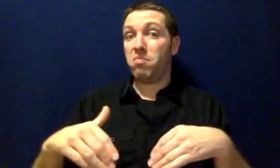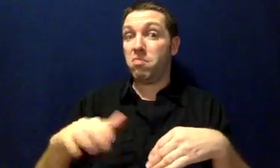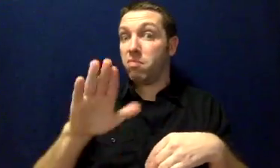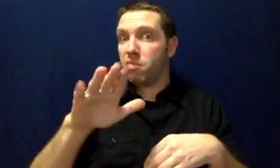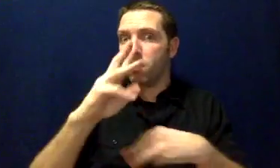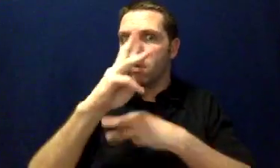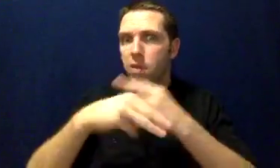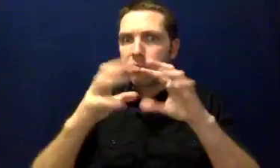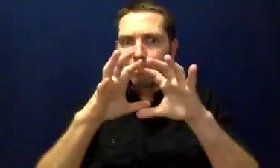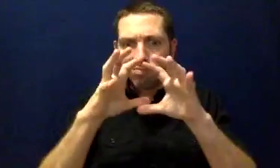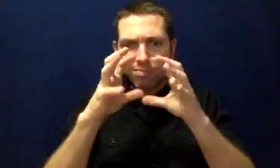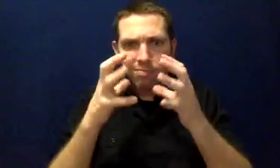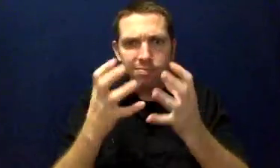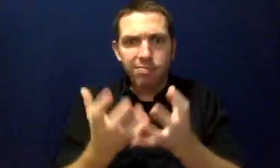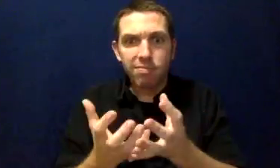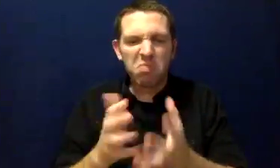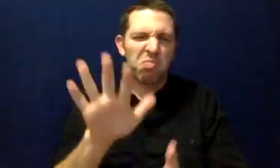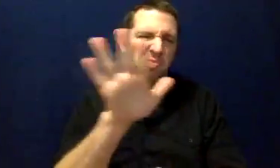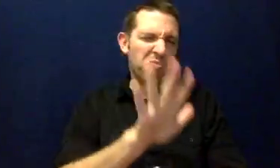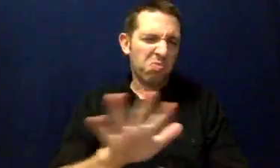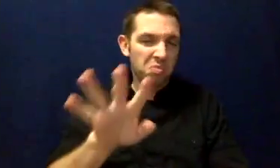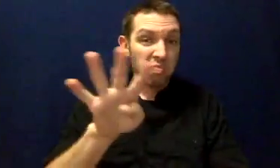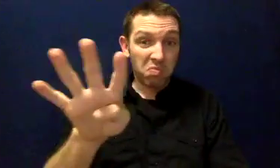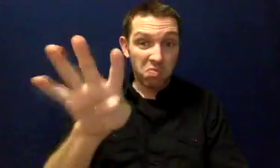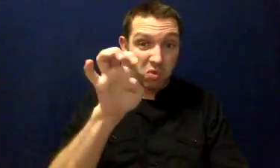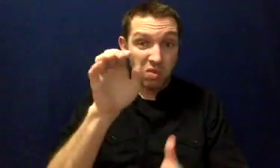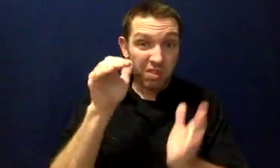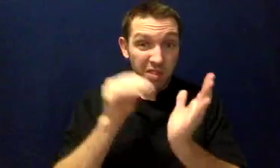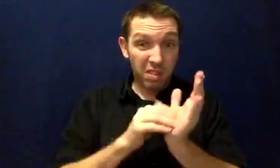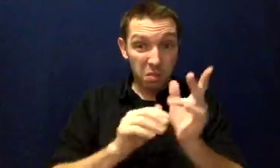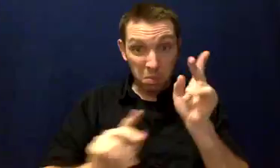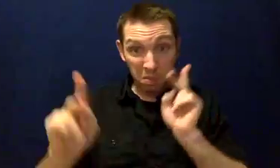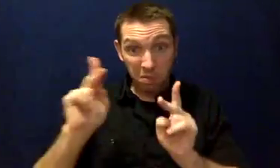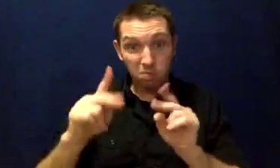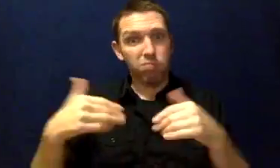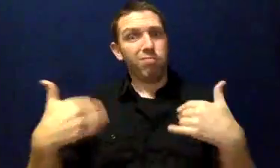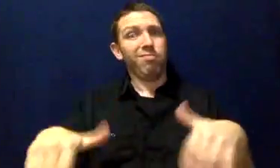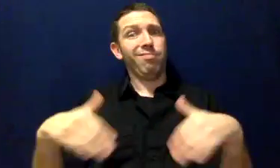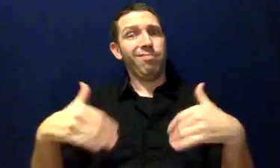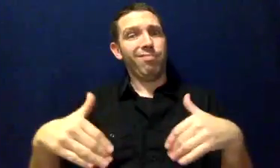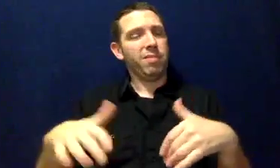Worldwide, there are about 400,000.